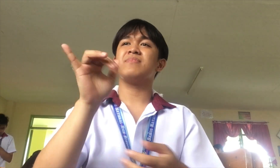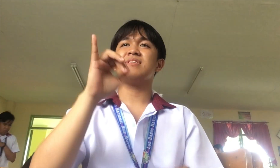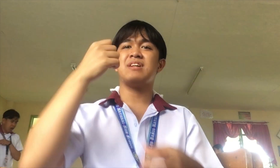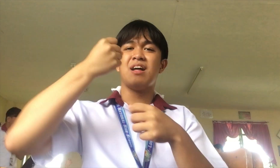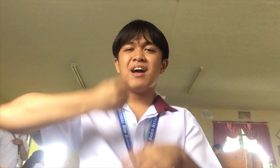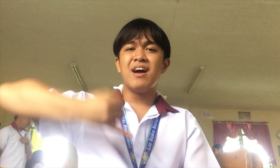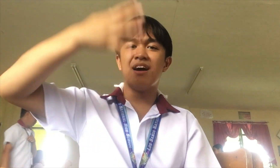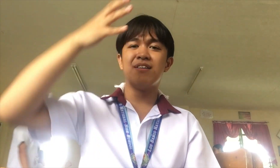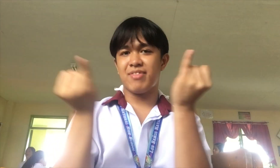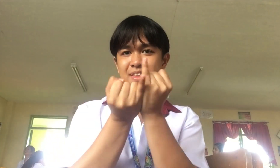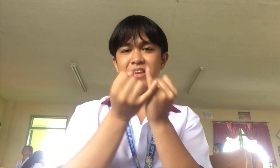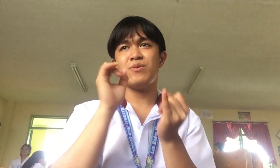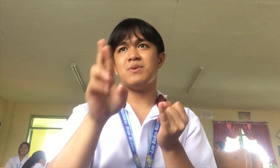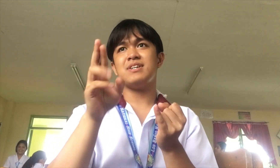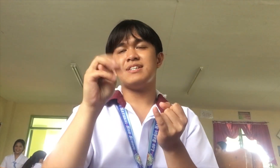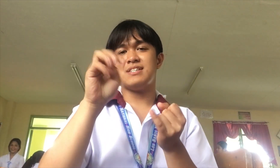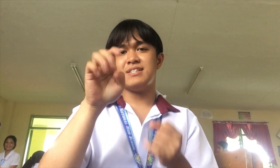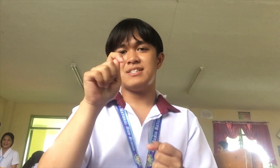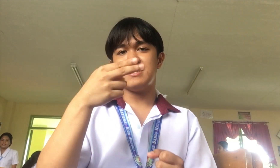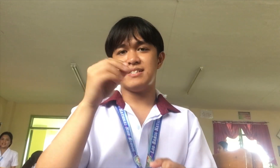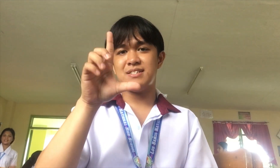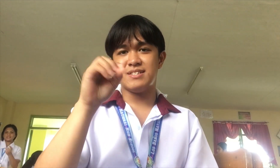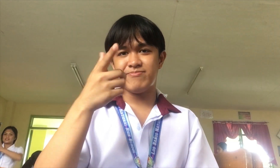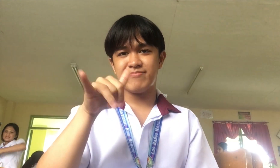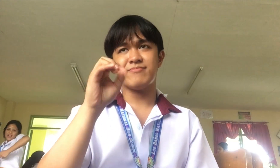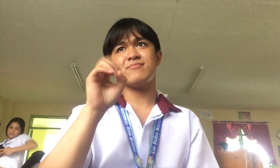like there's introduction, methodology